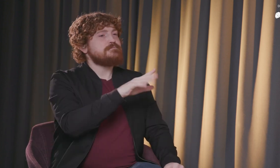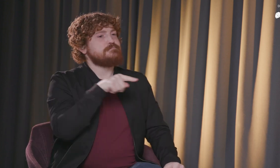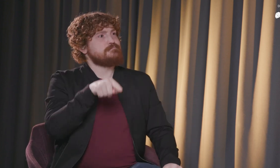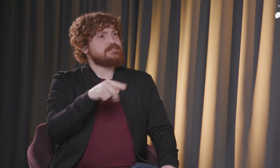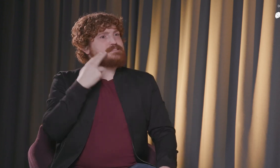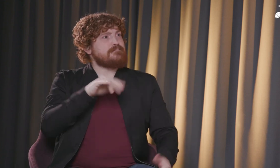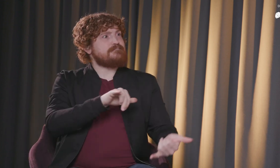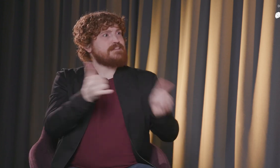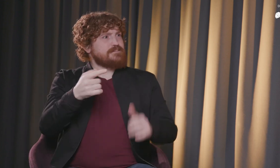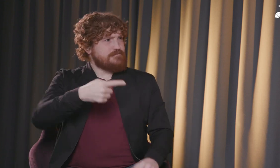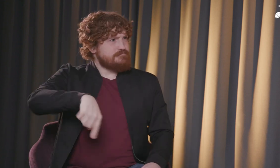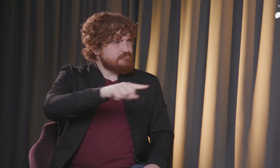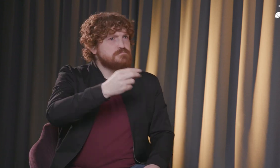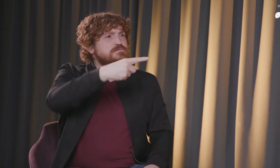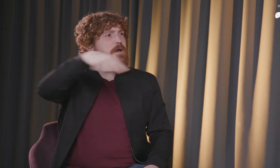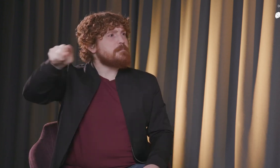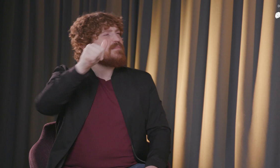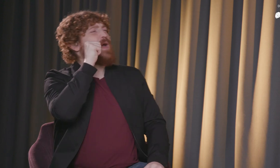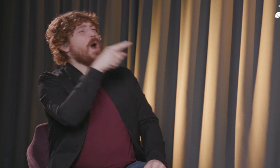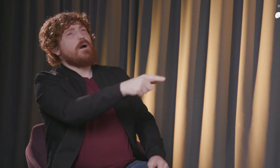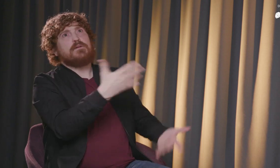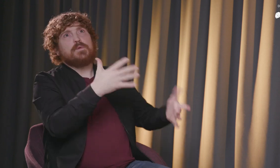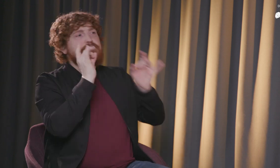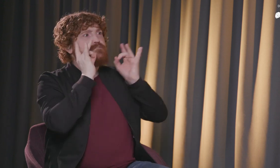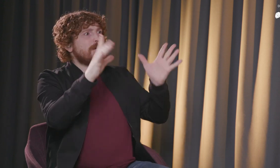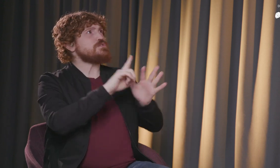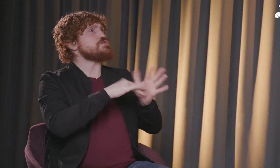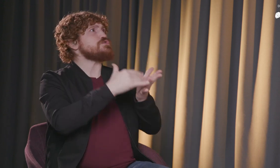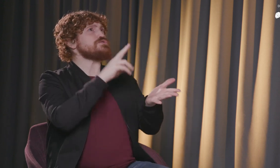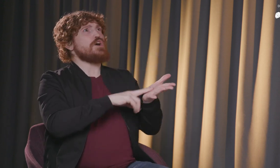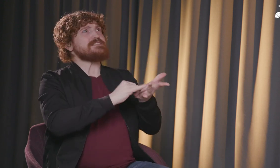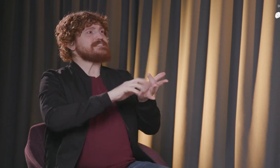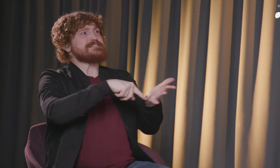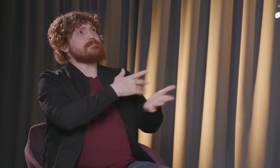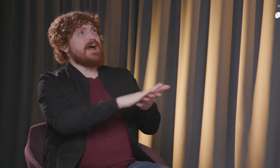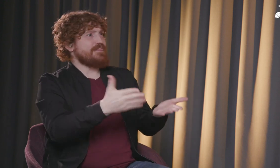Some of our Deaffest regulars will know exactly who the famous John Smith is,